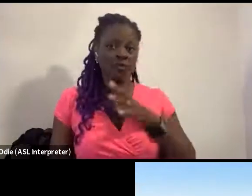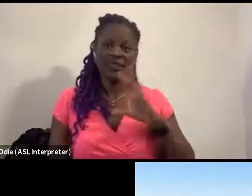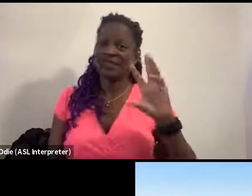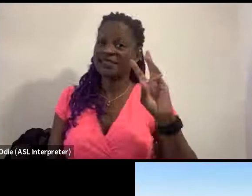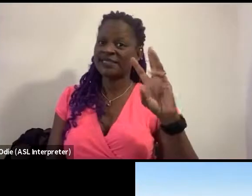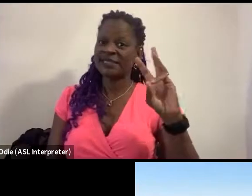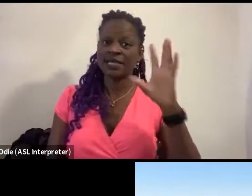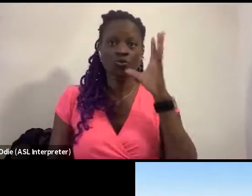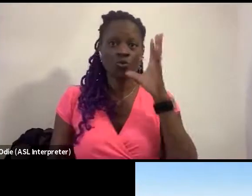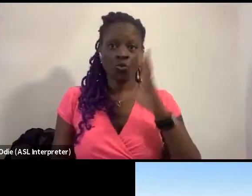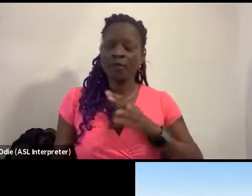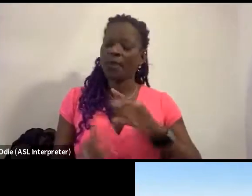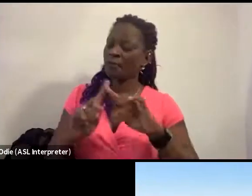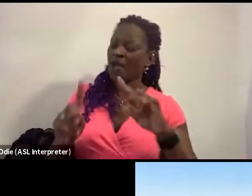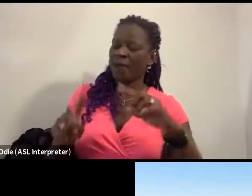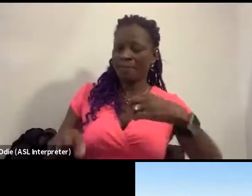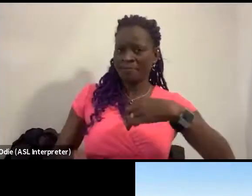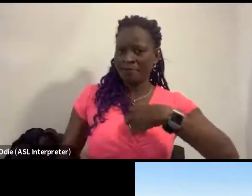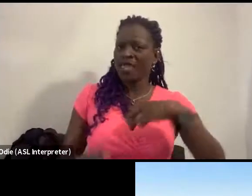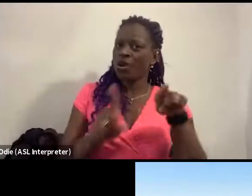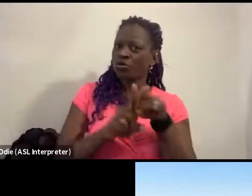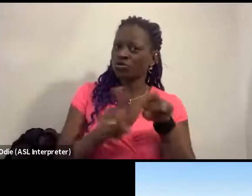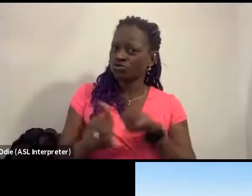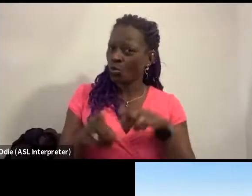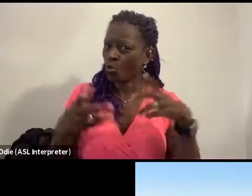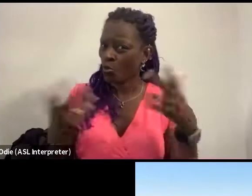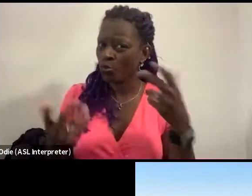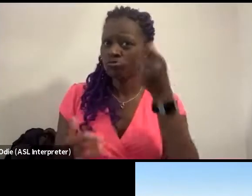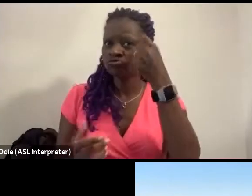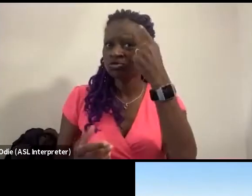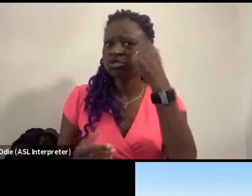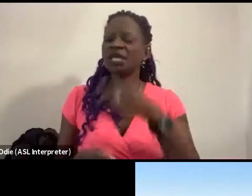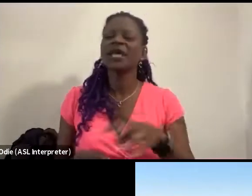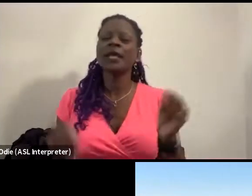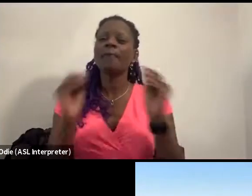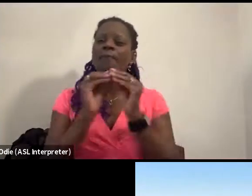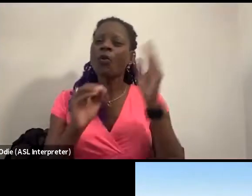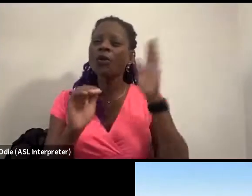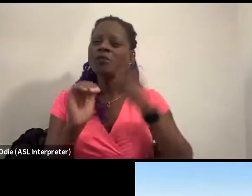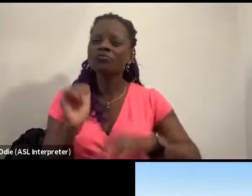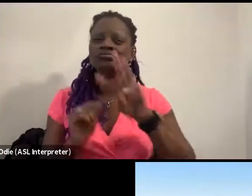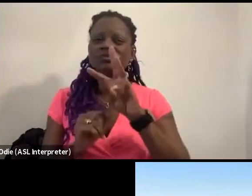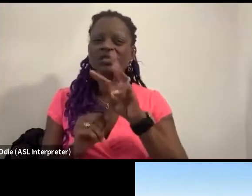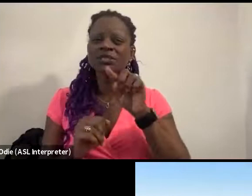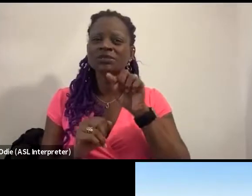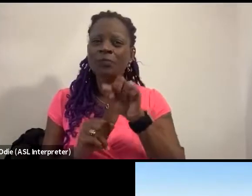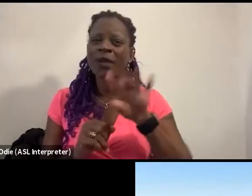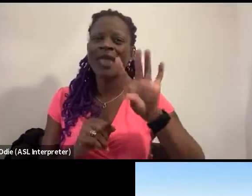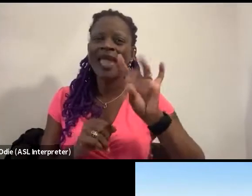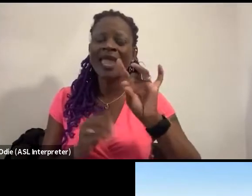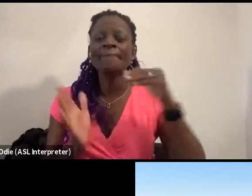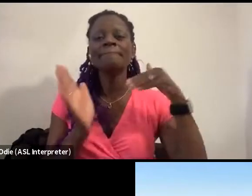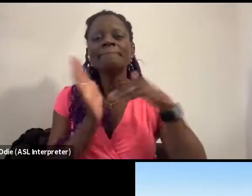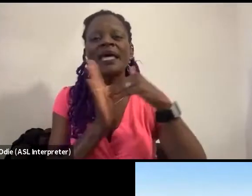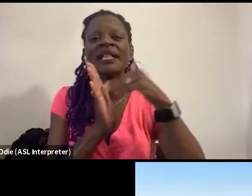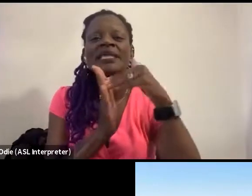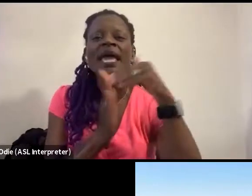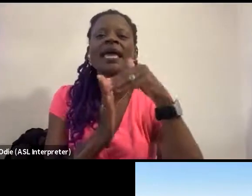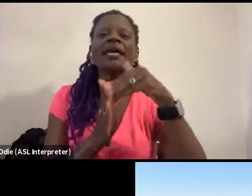I also recognize that more than six point eight million people in this country have already received the Johnson & Johnson vaccine.